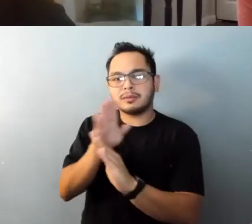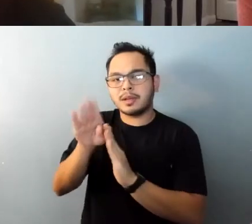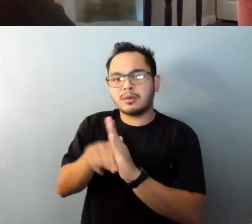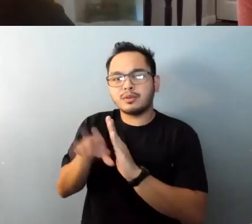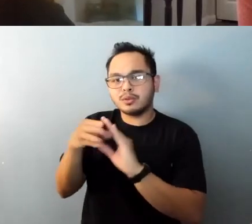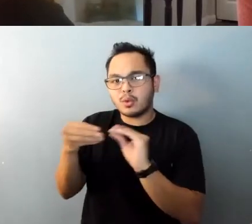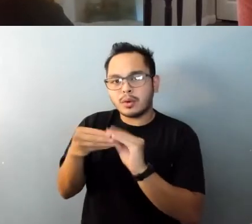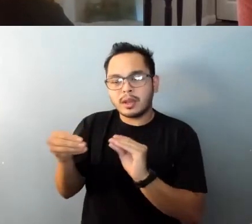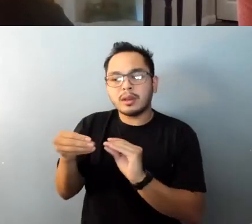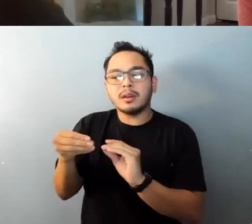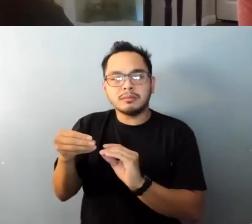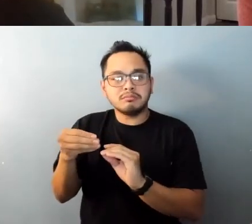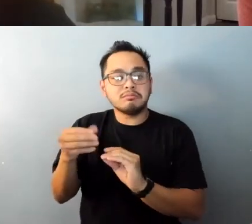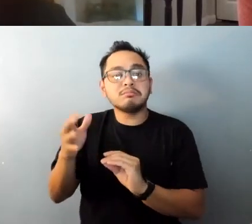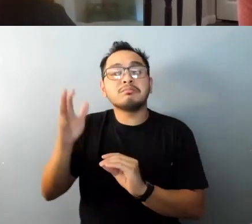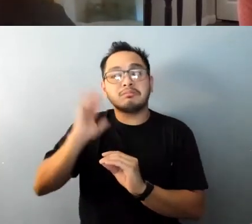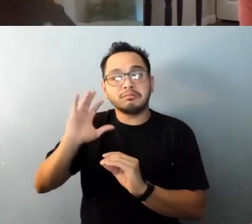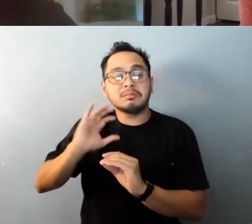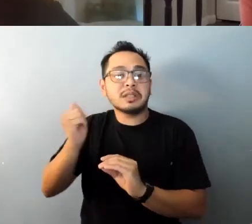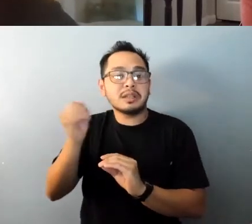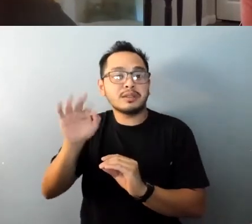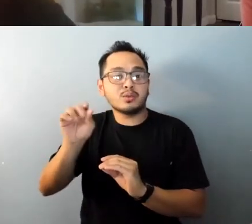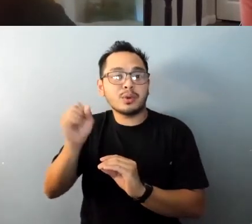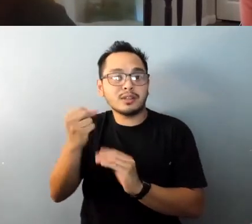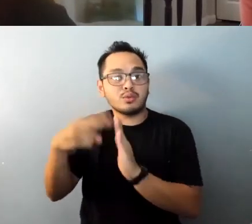would have carried right in and we sort of glossed over.